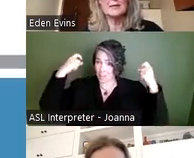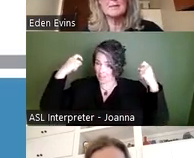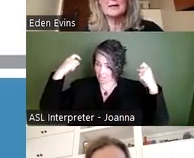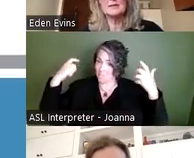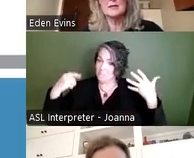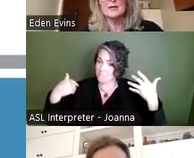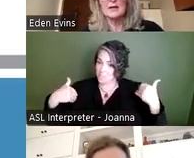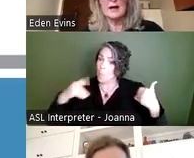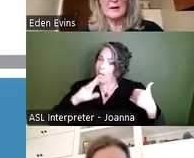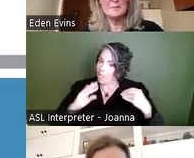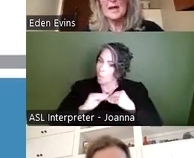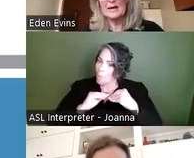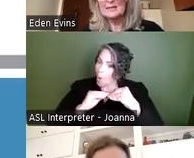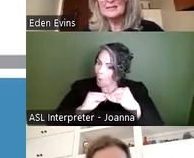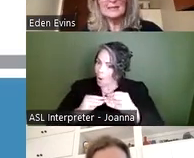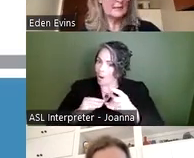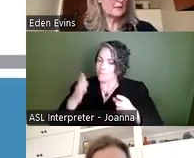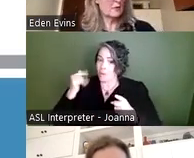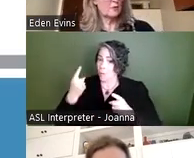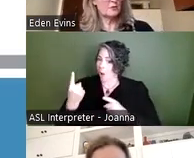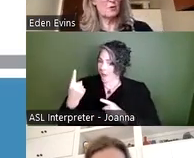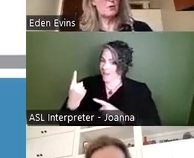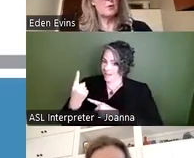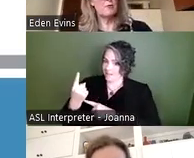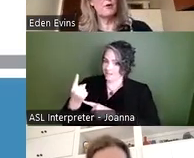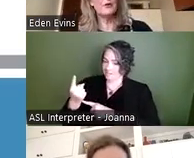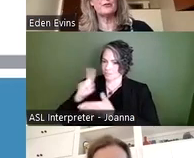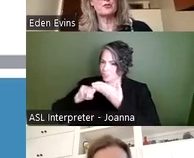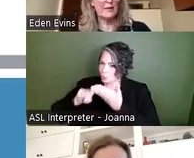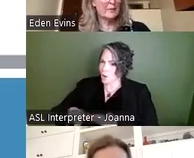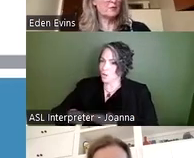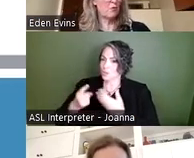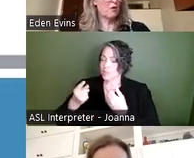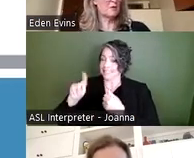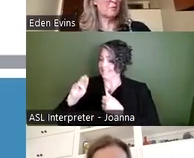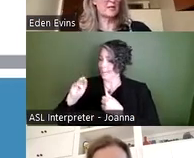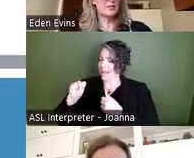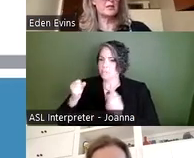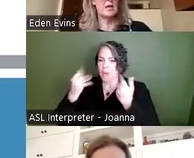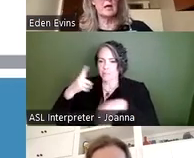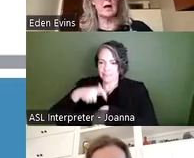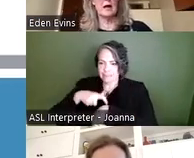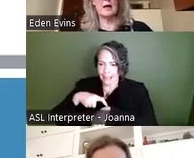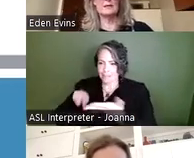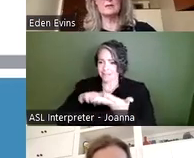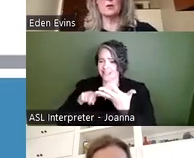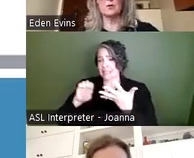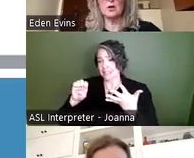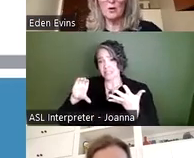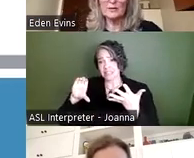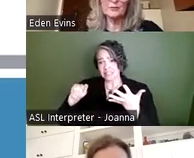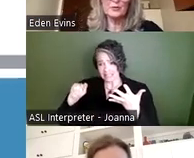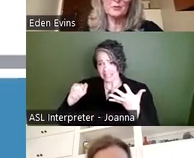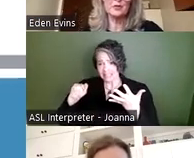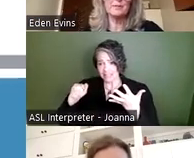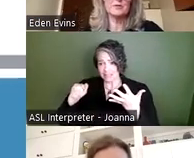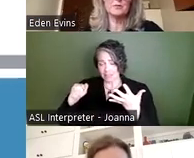TMS and ECT. So we have wonderful treatments for depression and so going to treatments